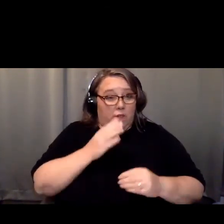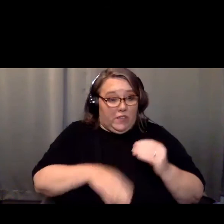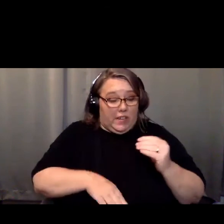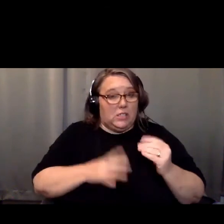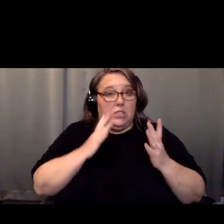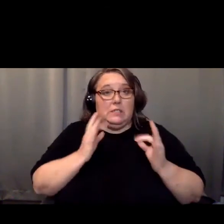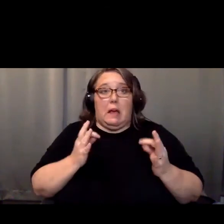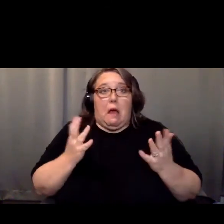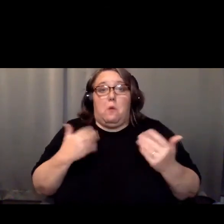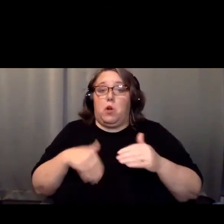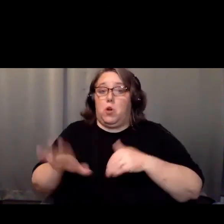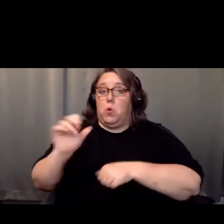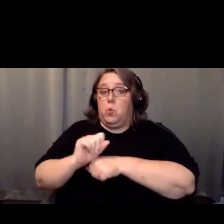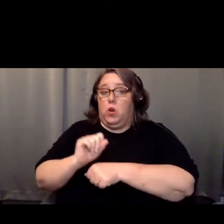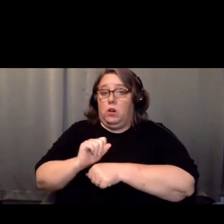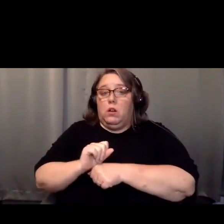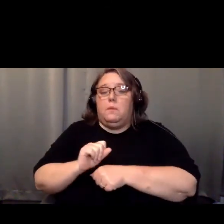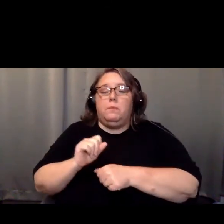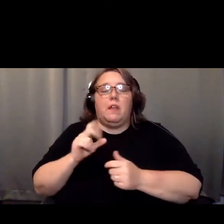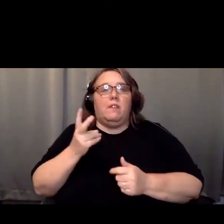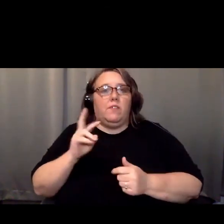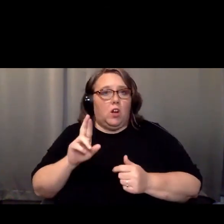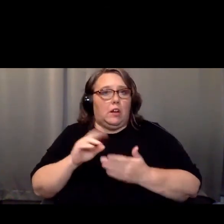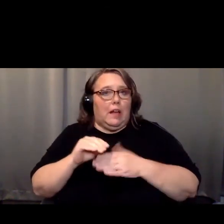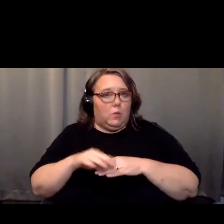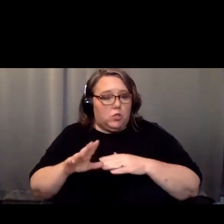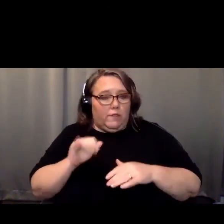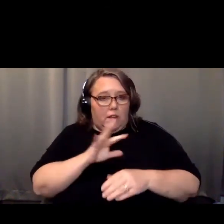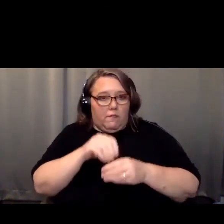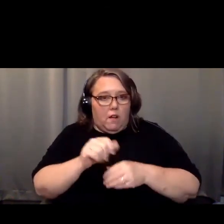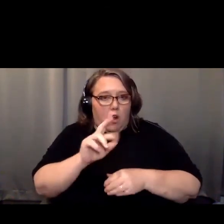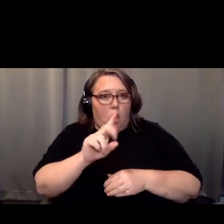So, yeah, most definitely they can participate in ARD meetings.